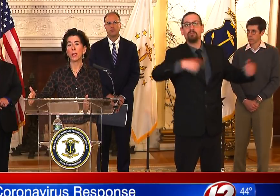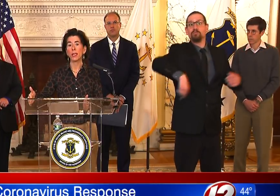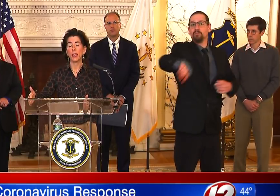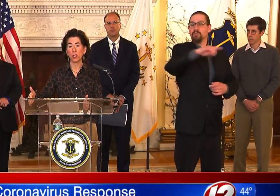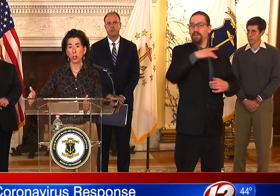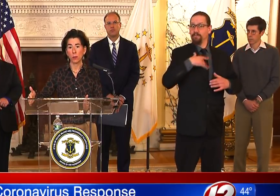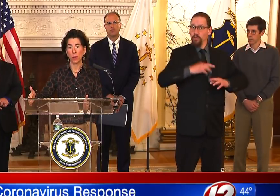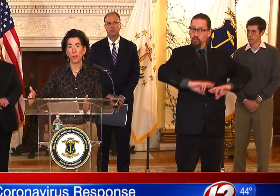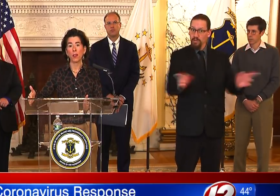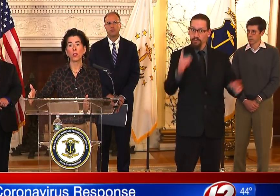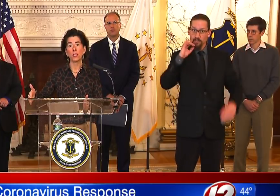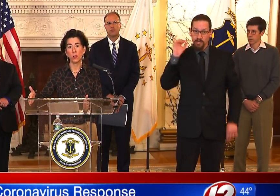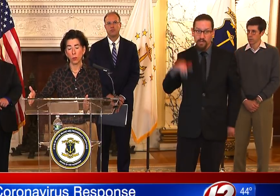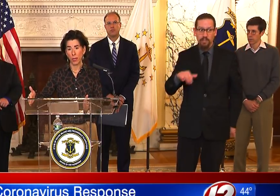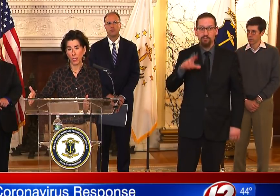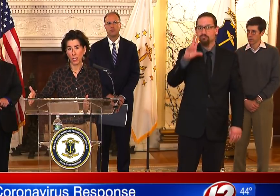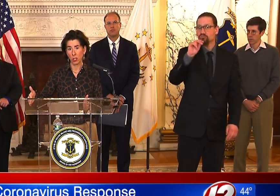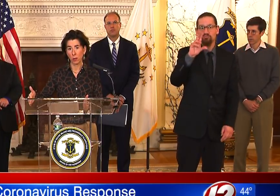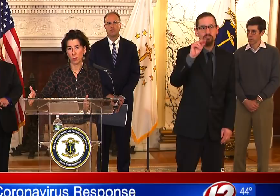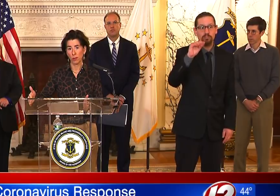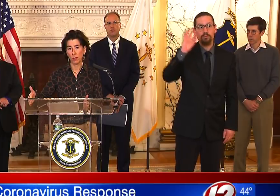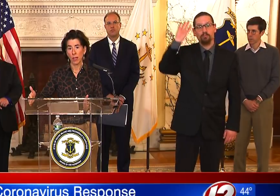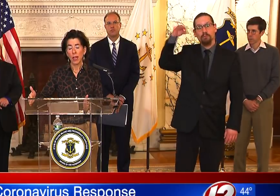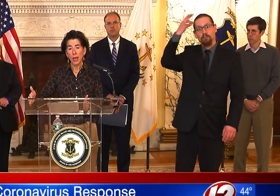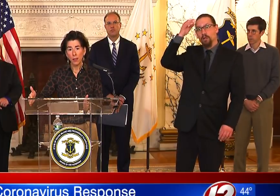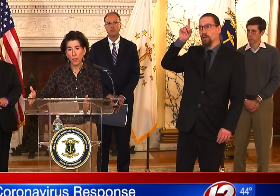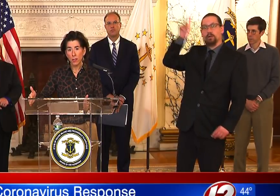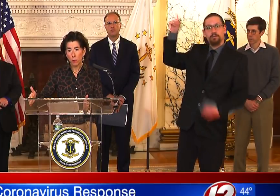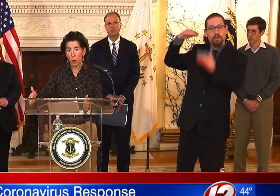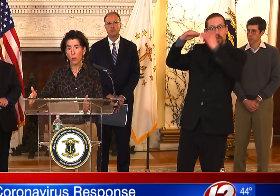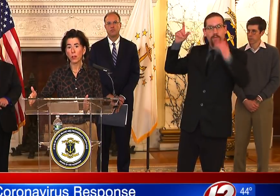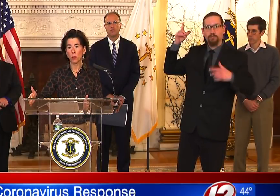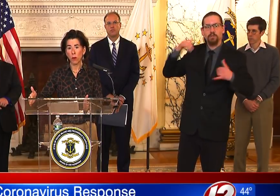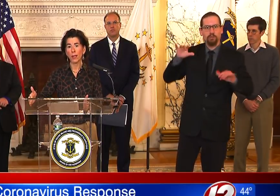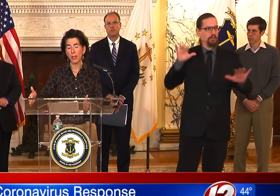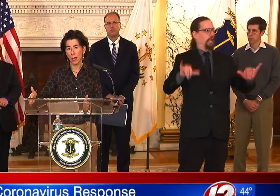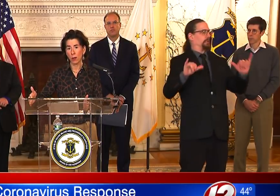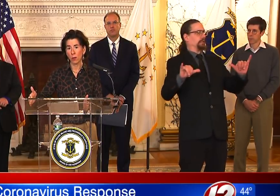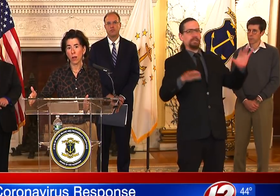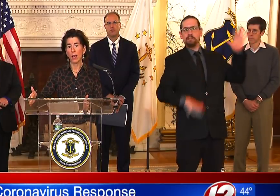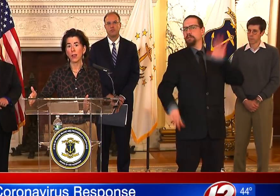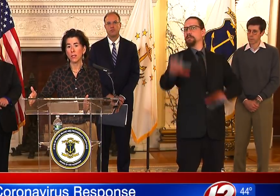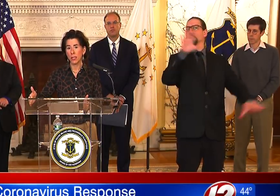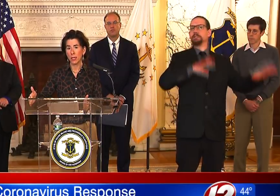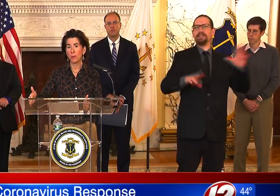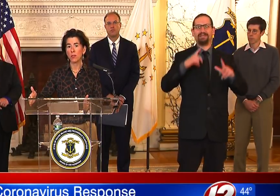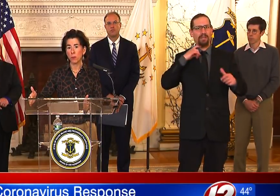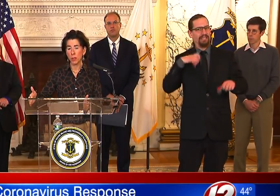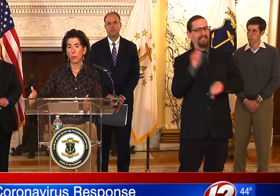THIS ONSLAUGHT. THE FEDERAL GOVERNMENT, SINCE THE MINUTE WE STARTED, HAVE BEEN PLAYING CATCH UP AND THEY STILL